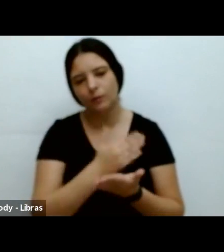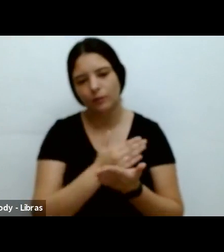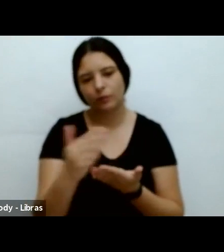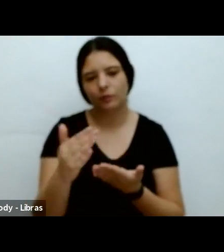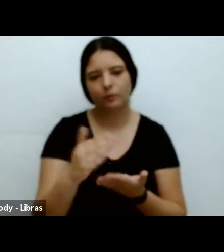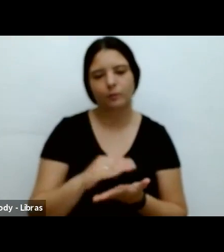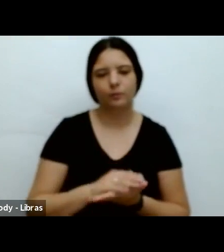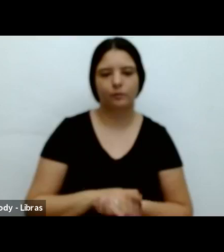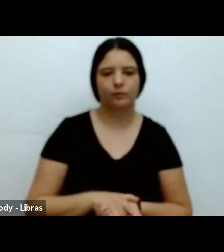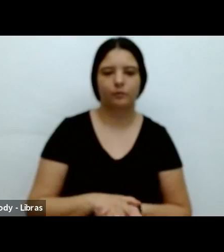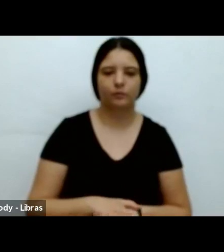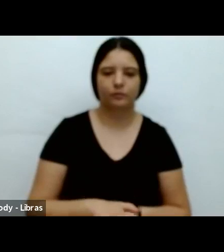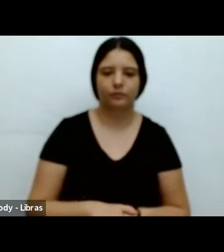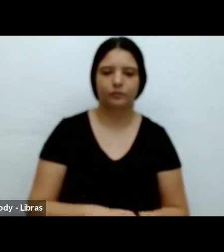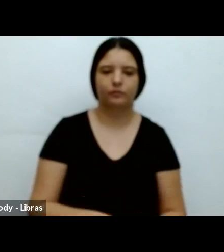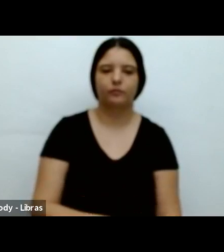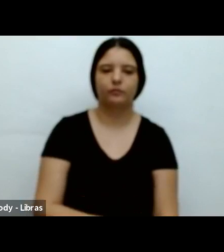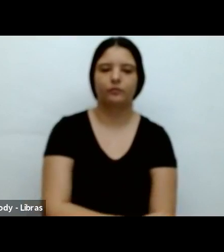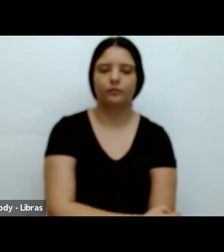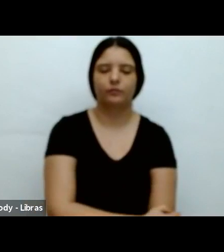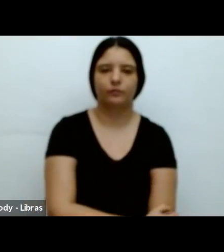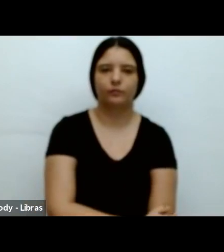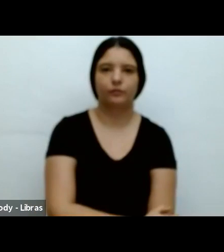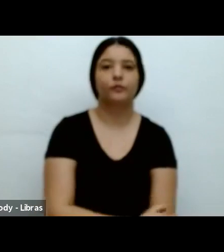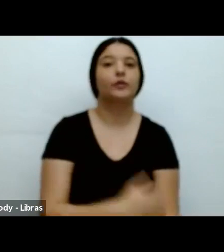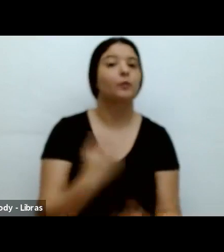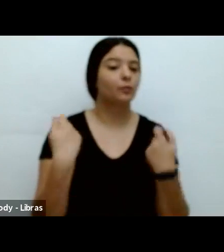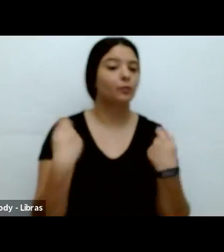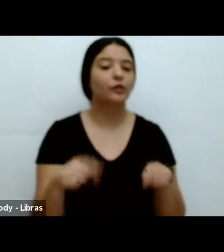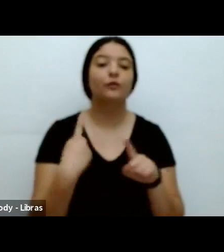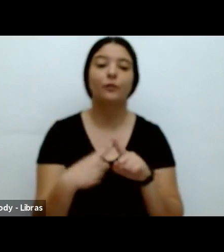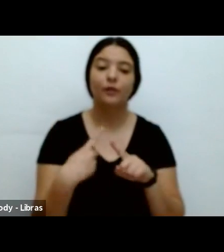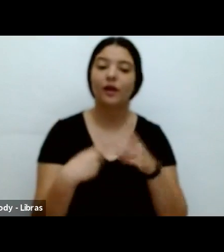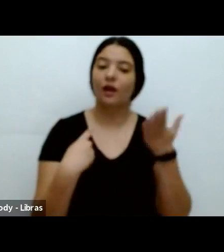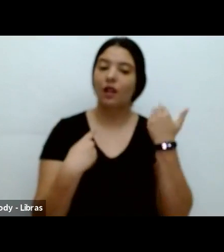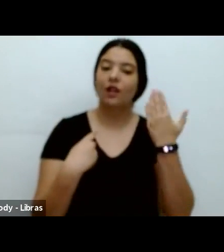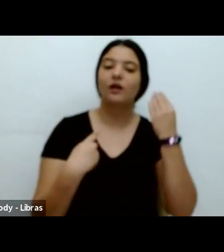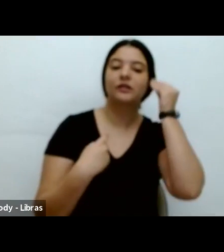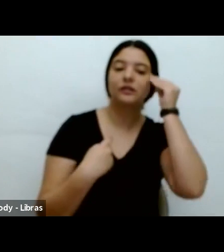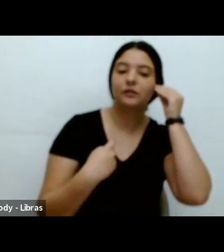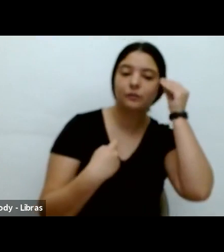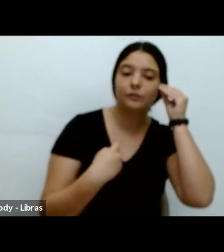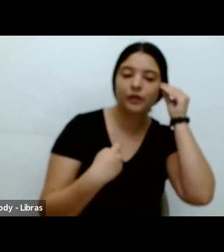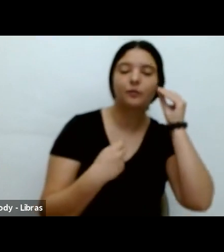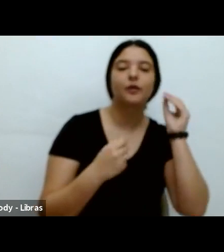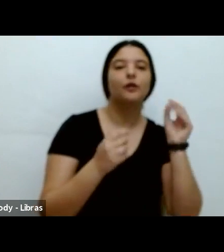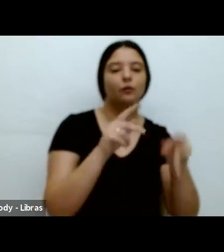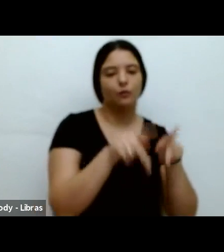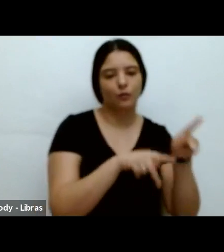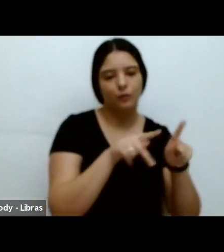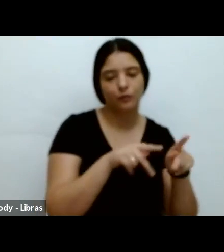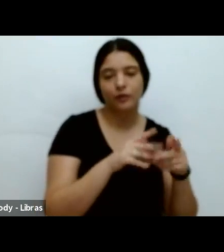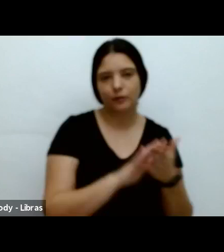shown by population level. al experience experience. So these eggs So this is an example.